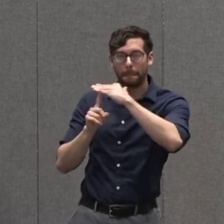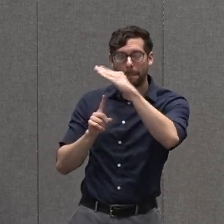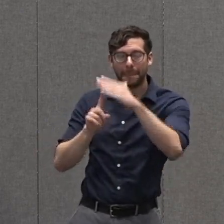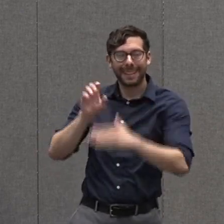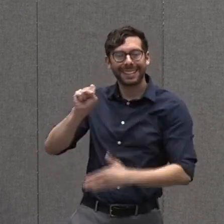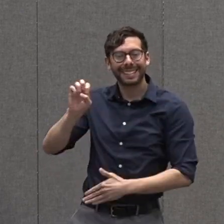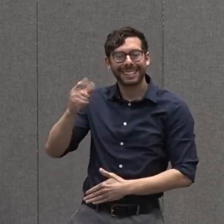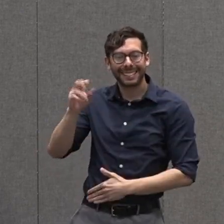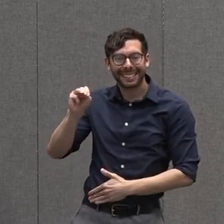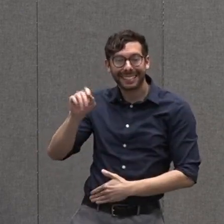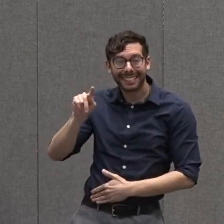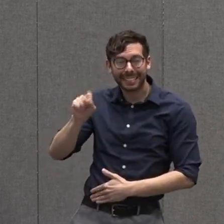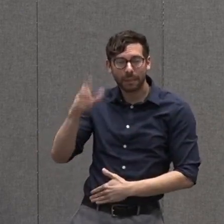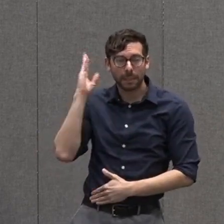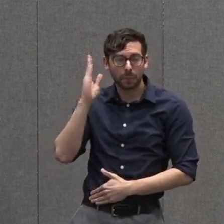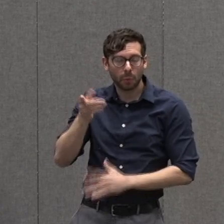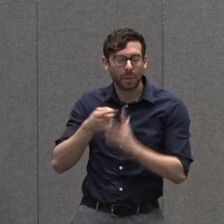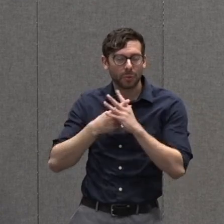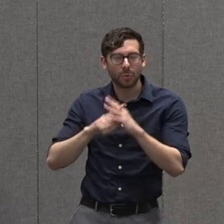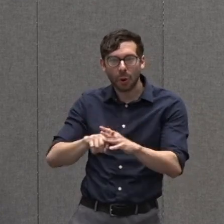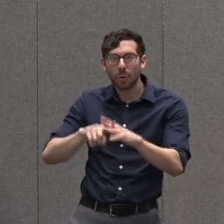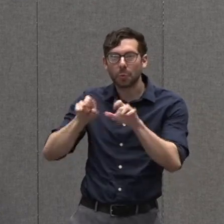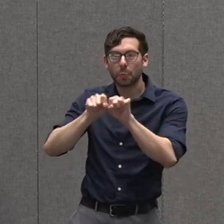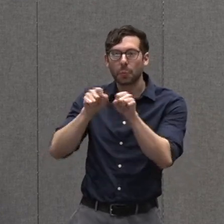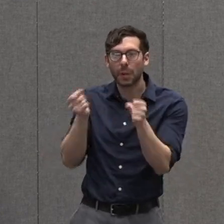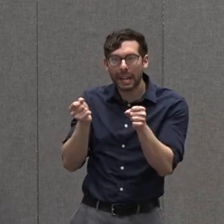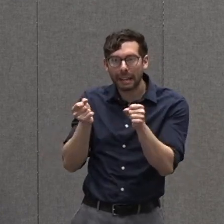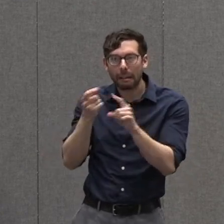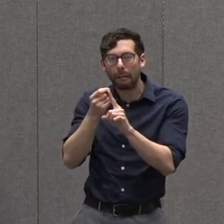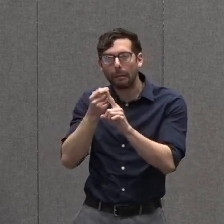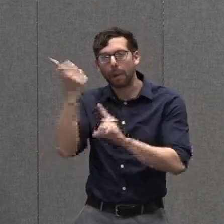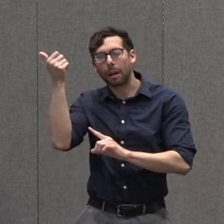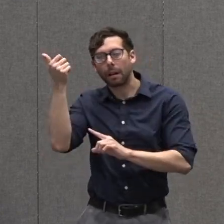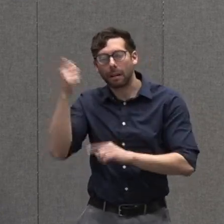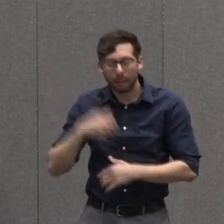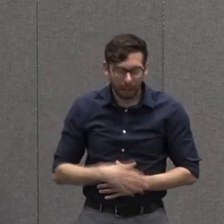start to break off. So, as I said before, a young rattlesnake